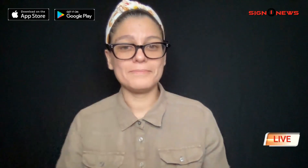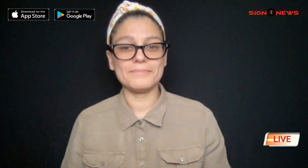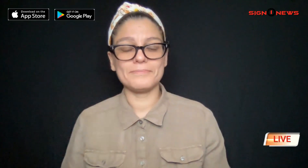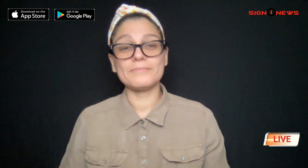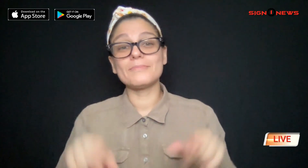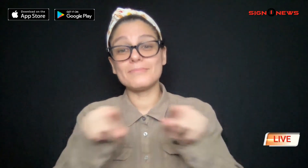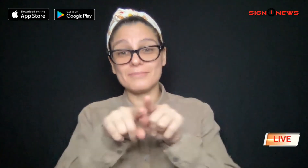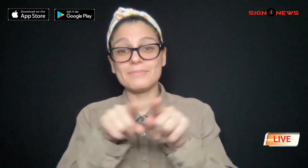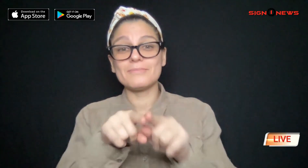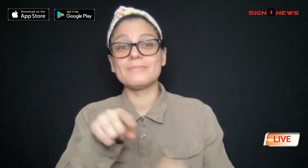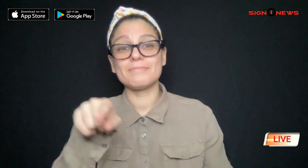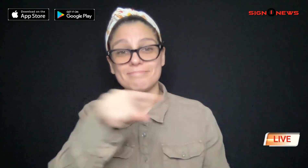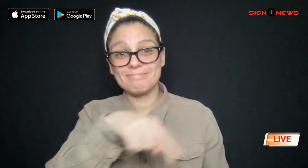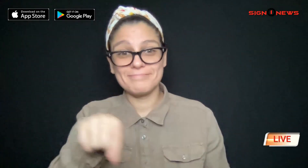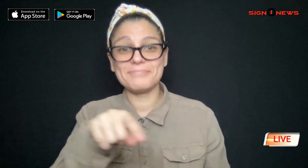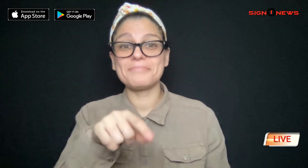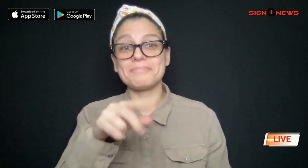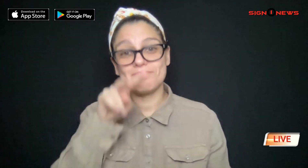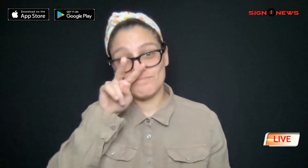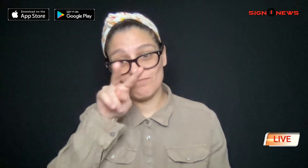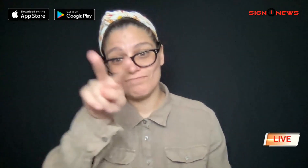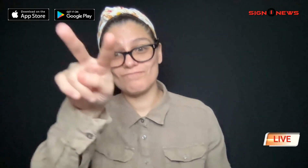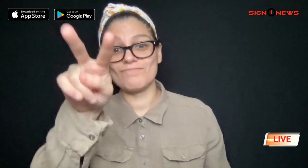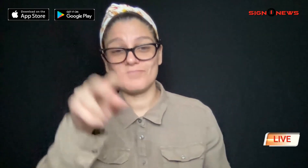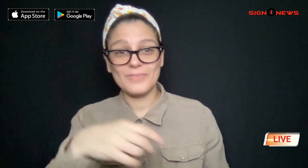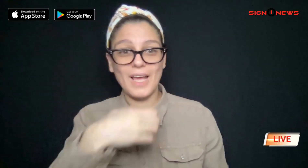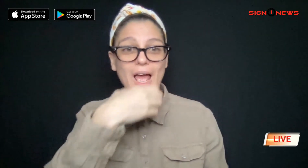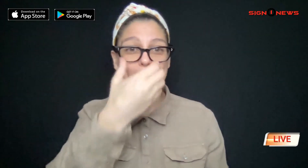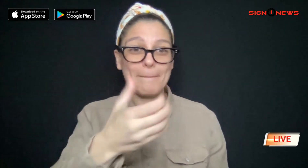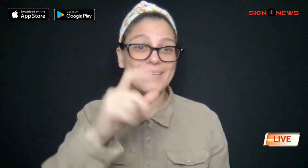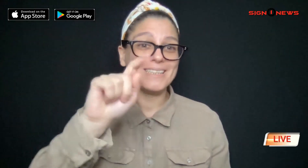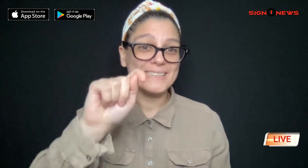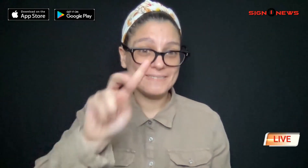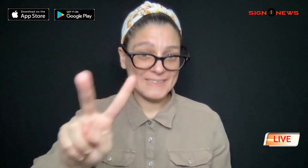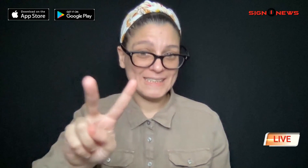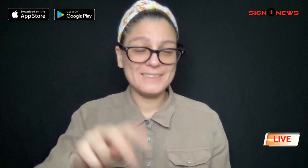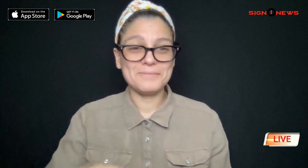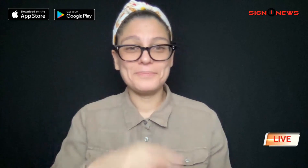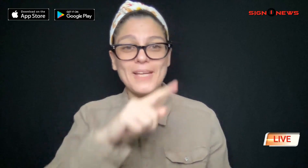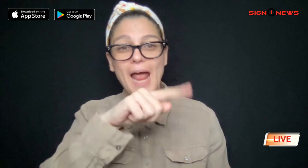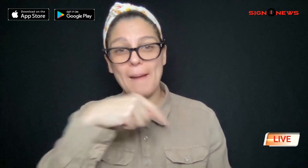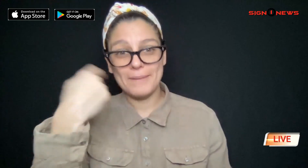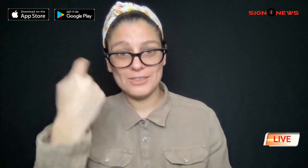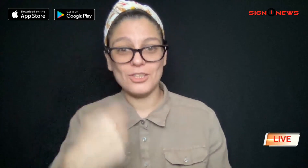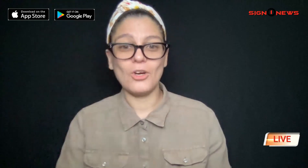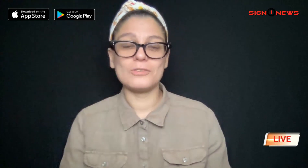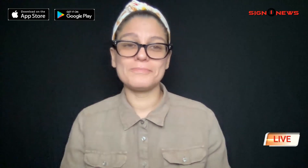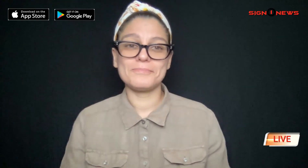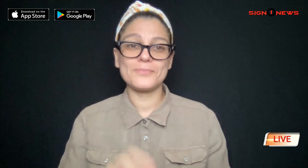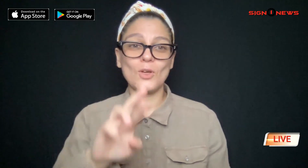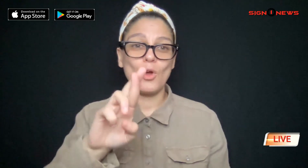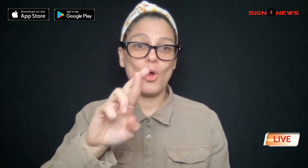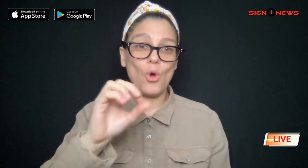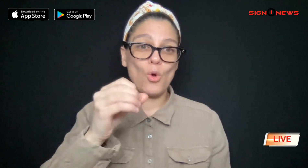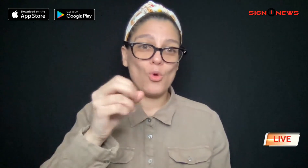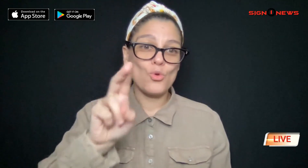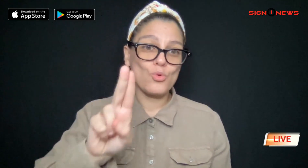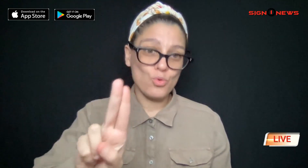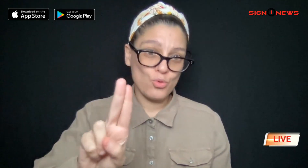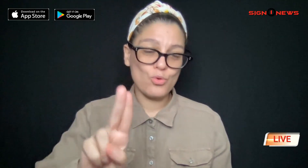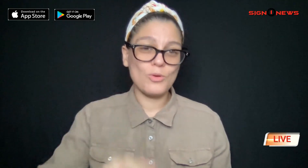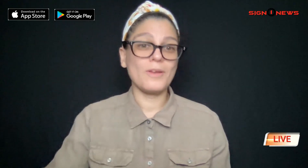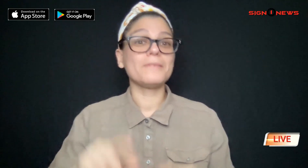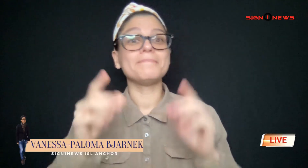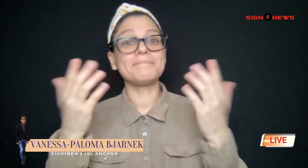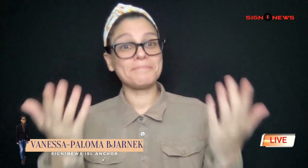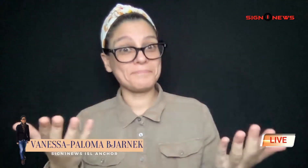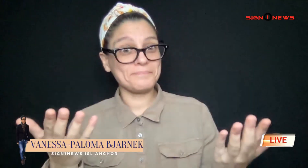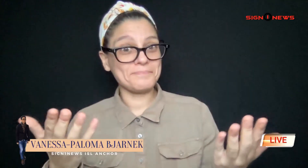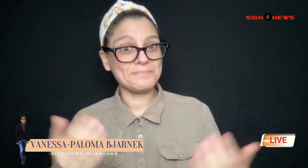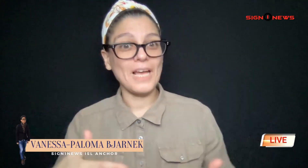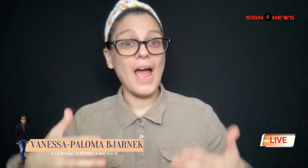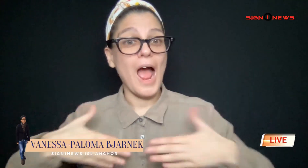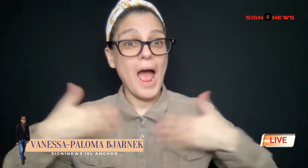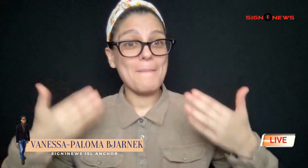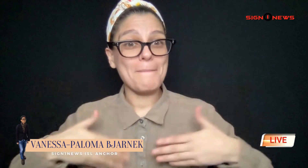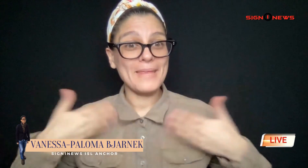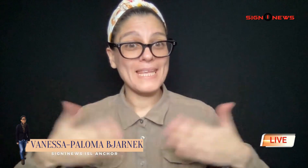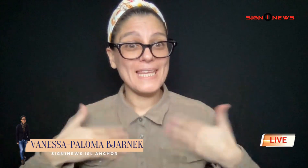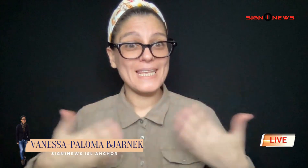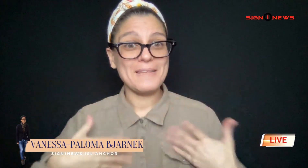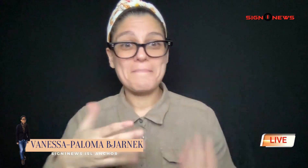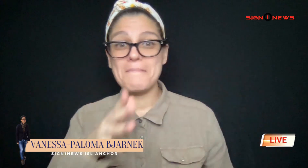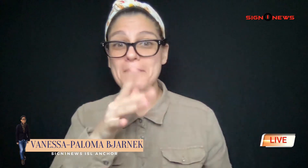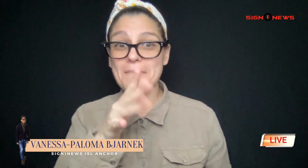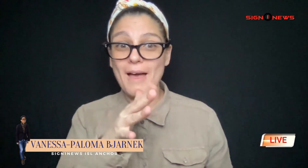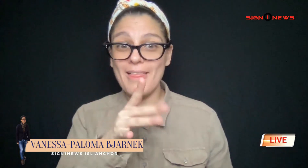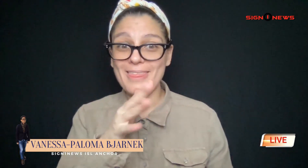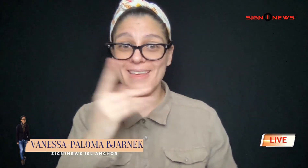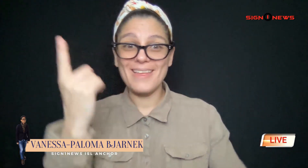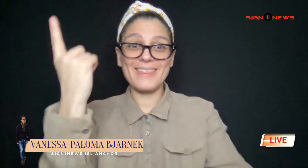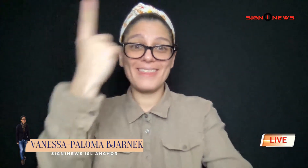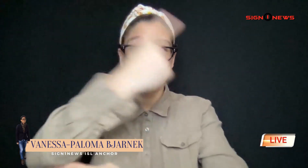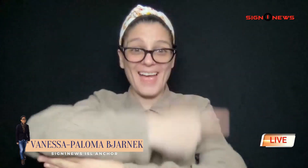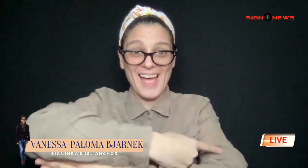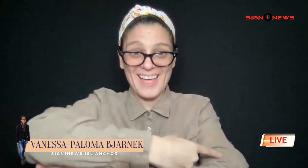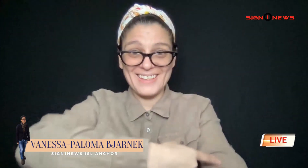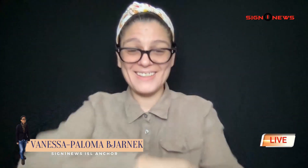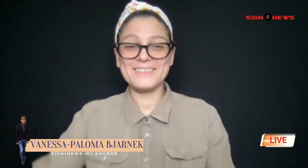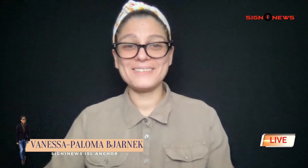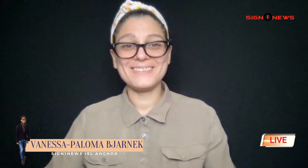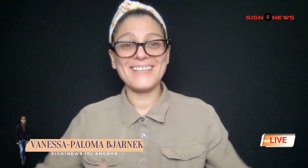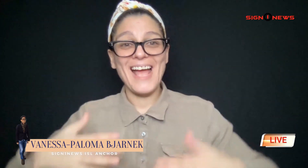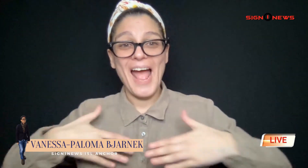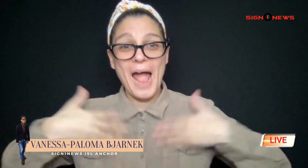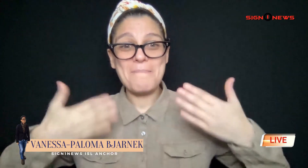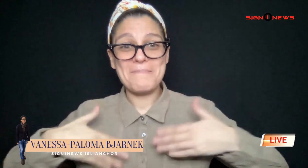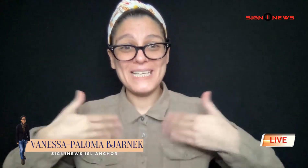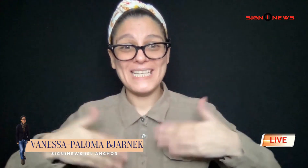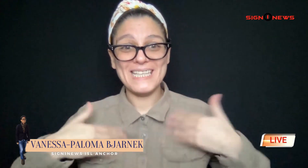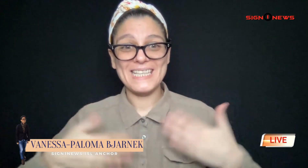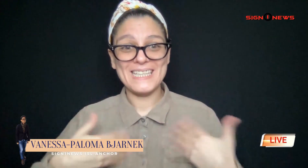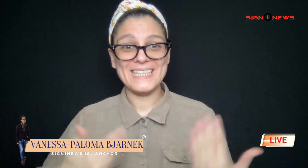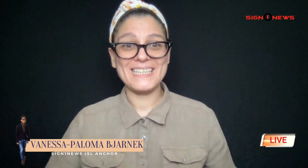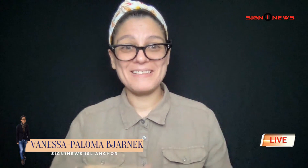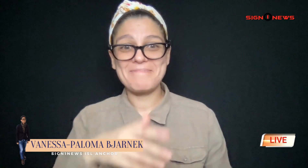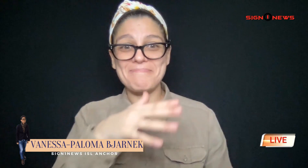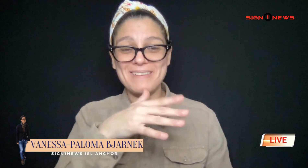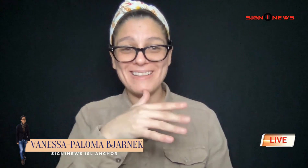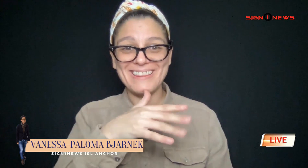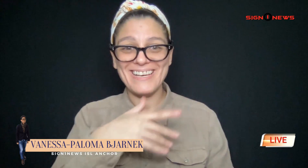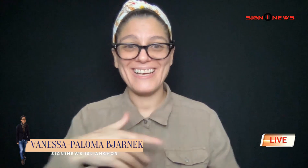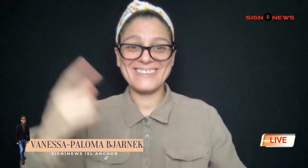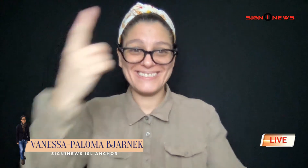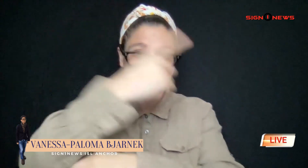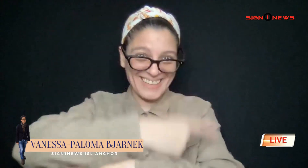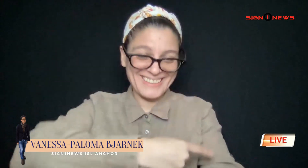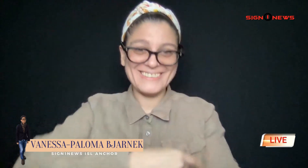your smart phone and you can also watch on Apple TV Amazon and Roku happy Mother's Day